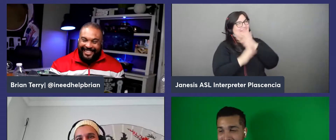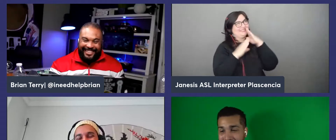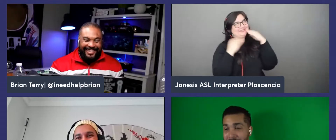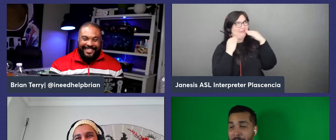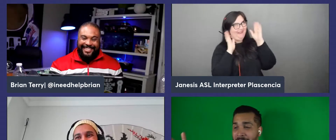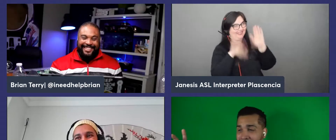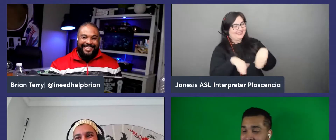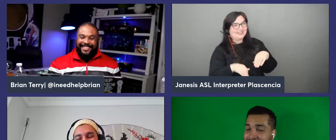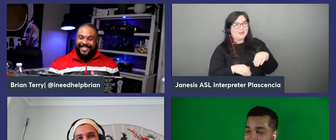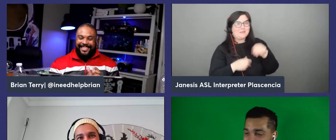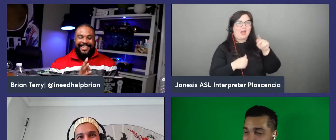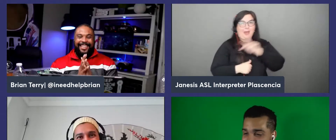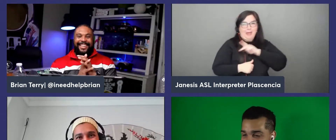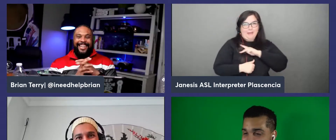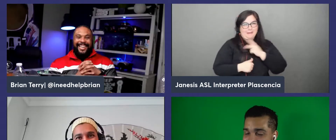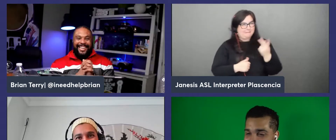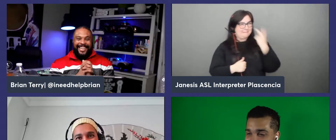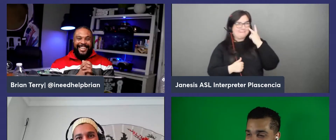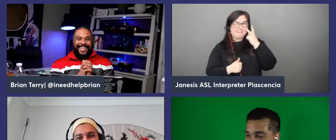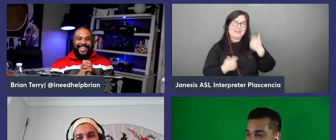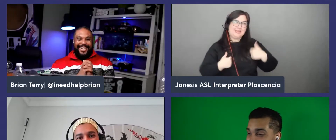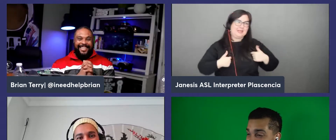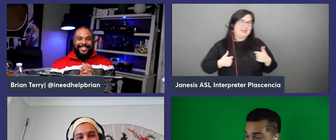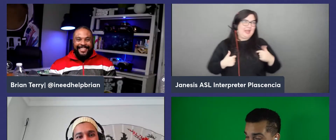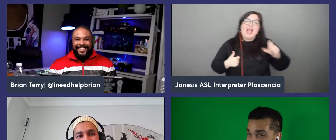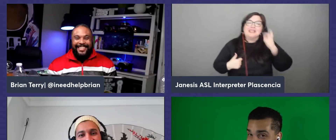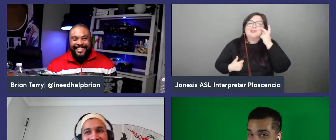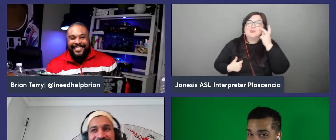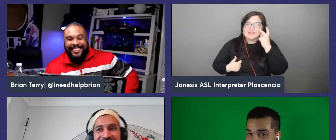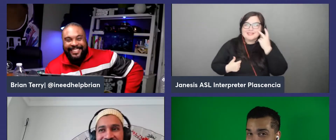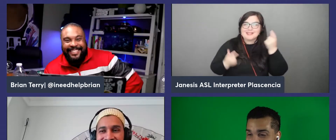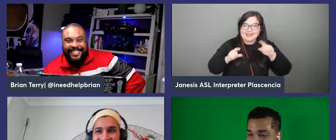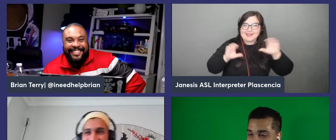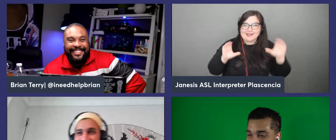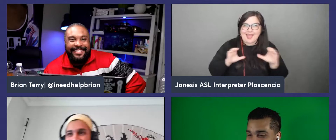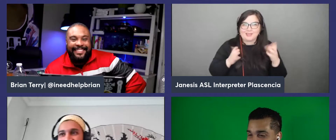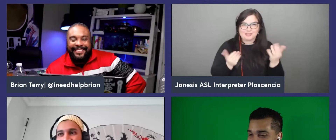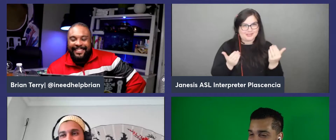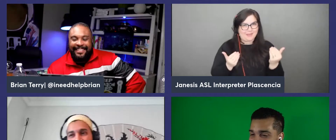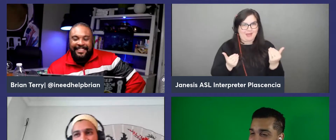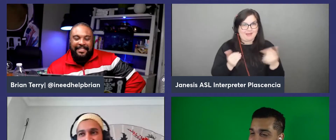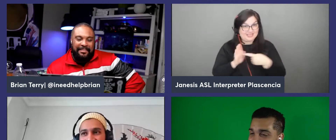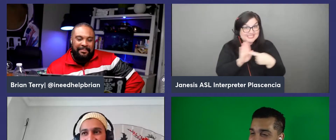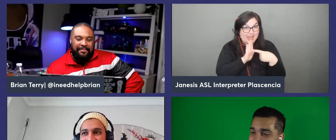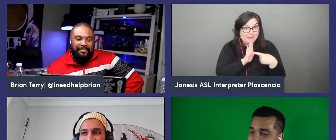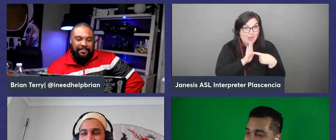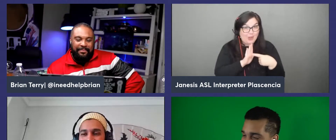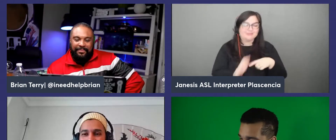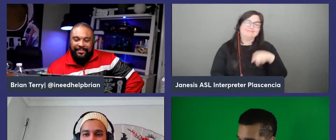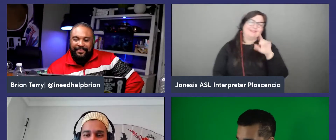I need to see this in action. You have a demo for us? Absolutely, all right.